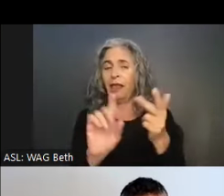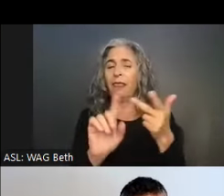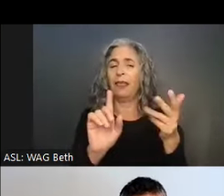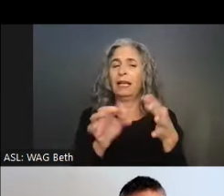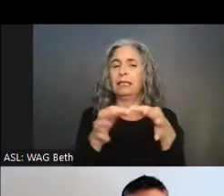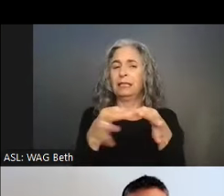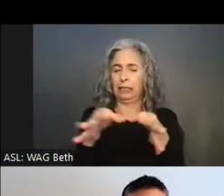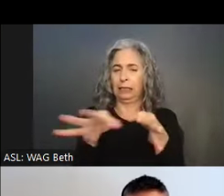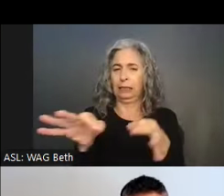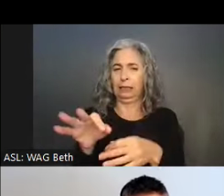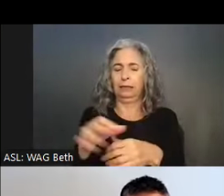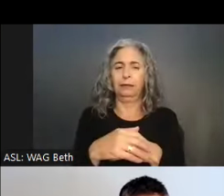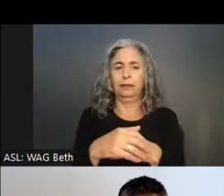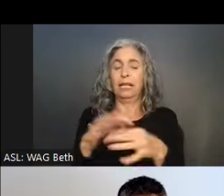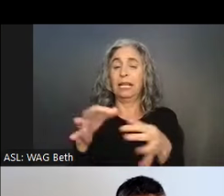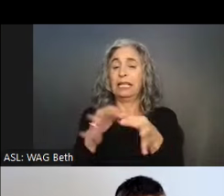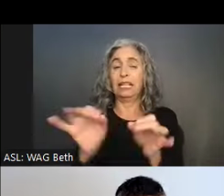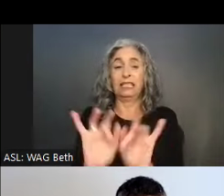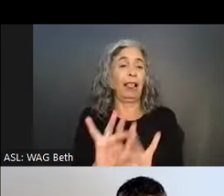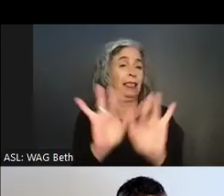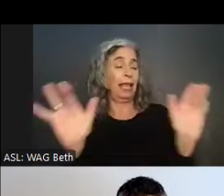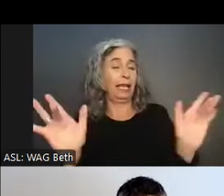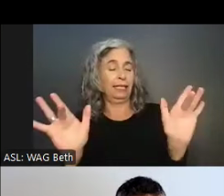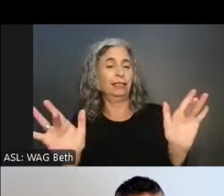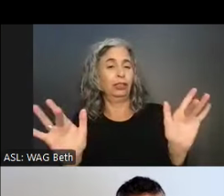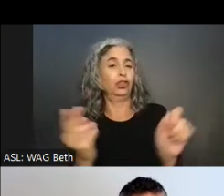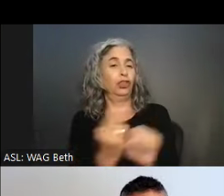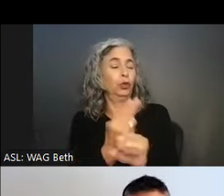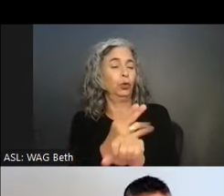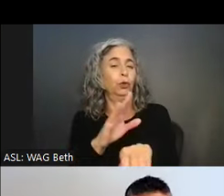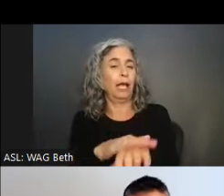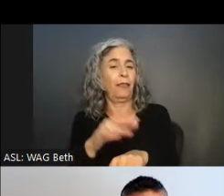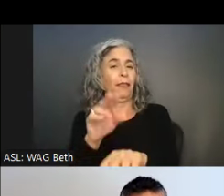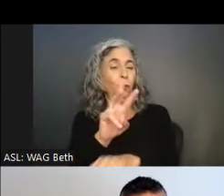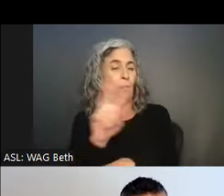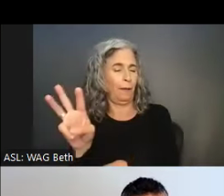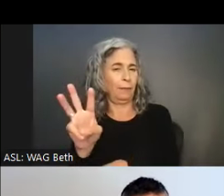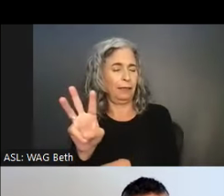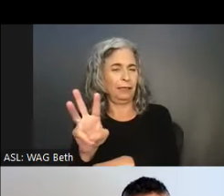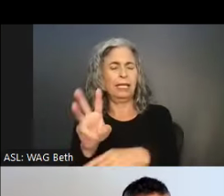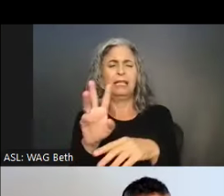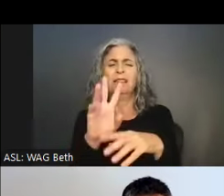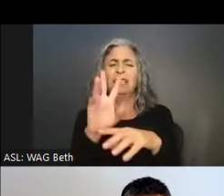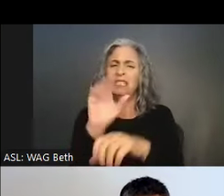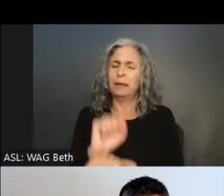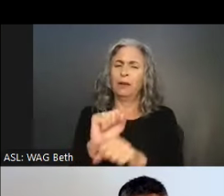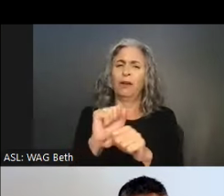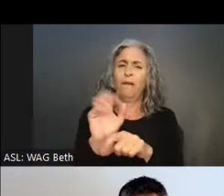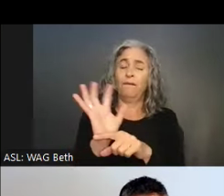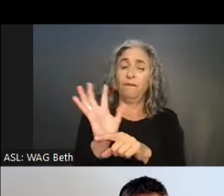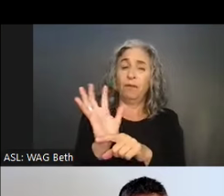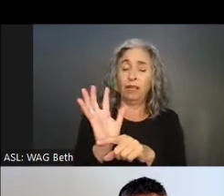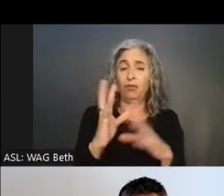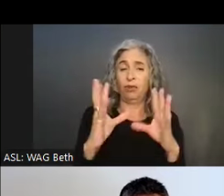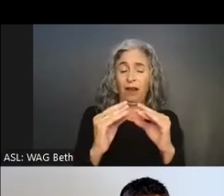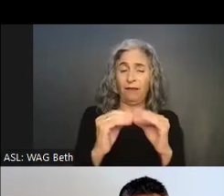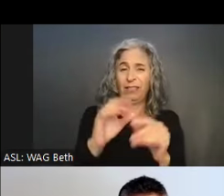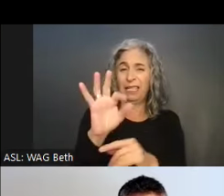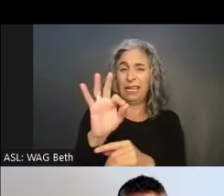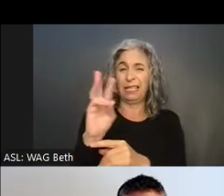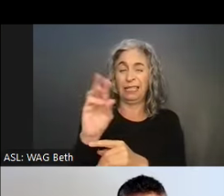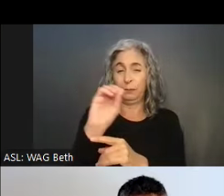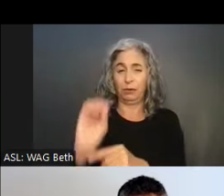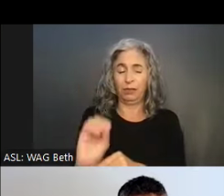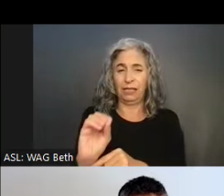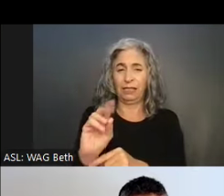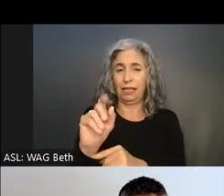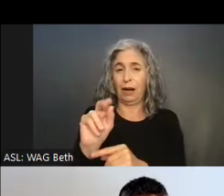Text is the lightest medium on the web. 96% of the carbon footprint of a video call is